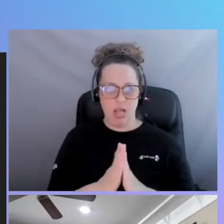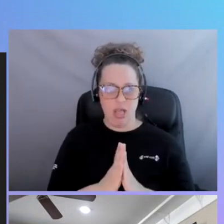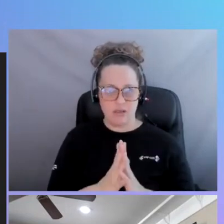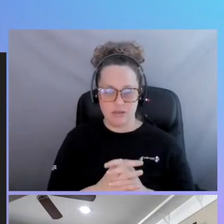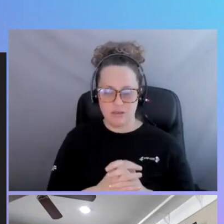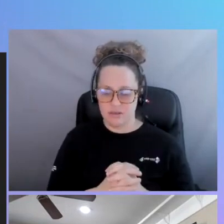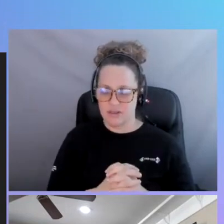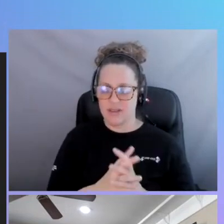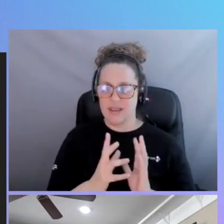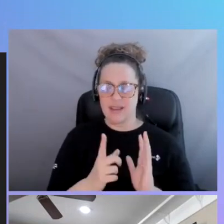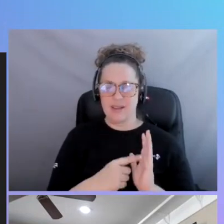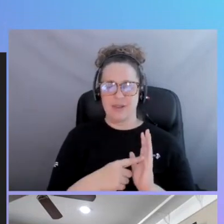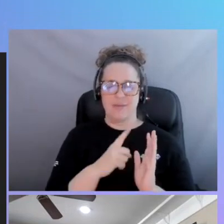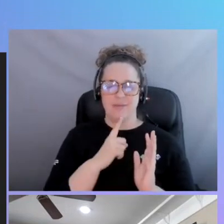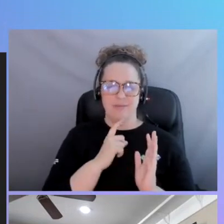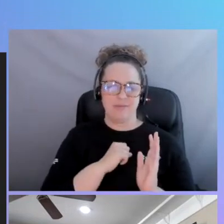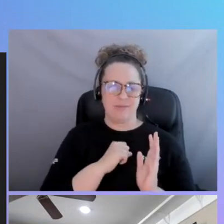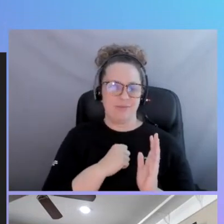something they could easily do, and they would feel good about